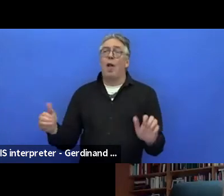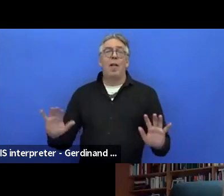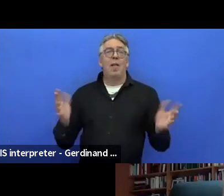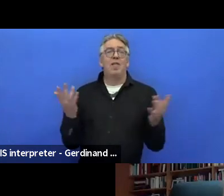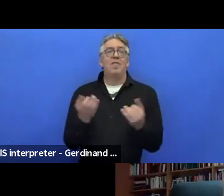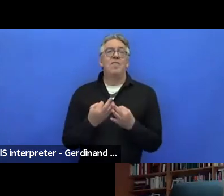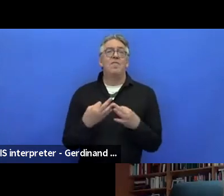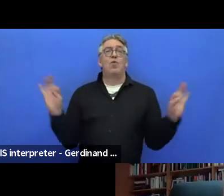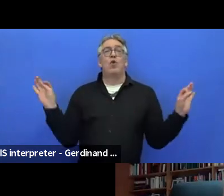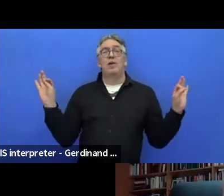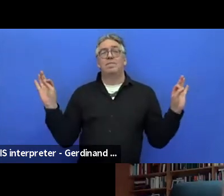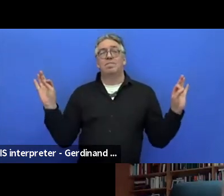Thank you, Kamil.